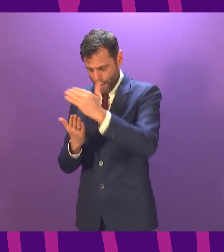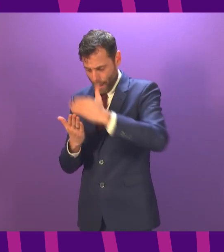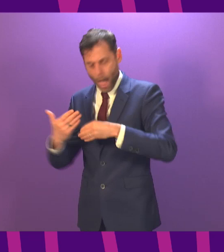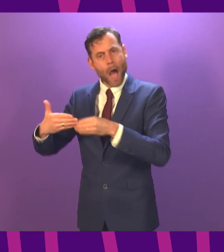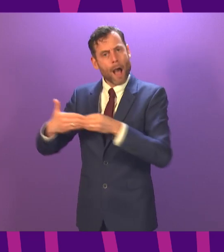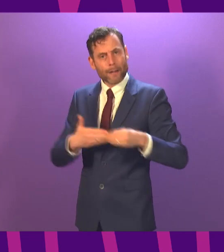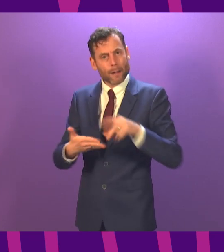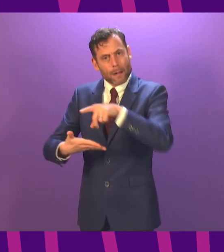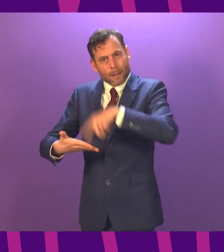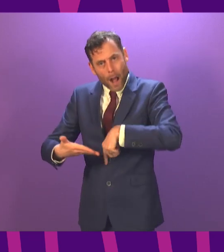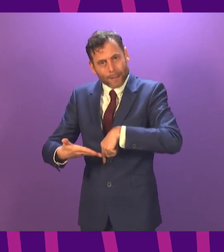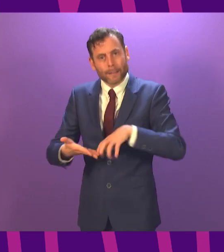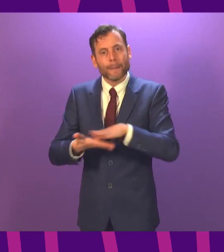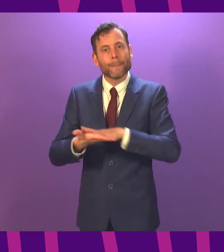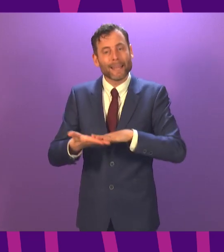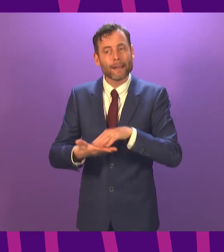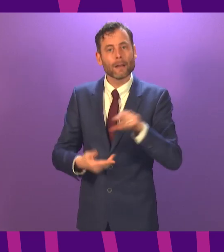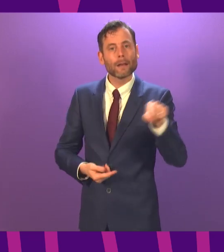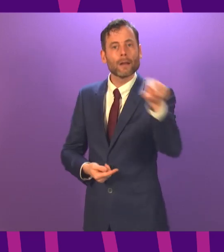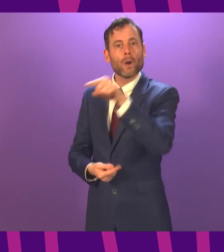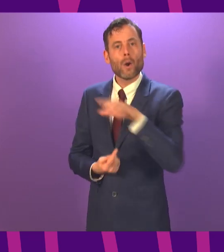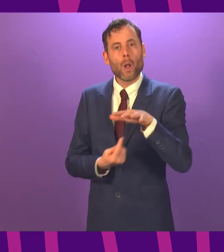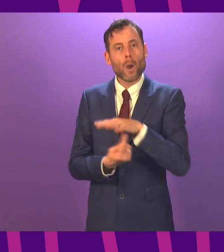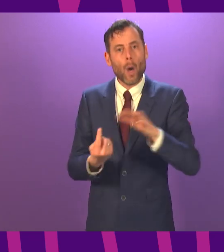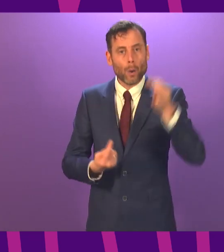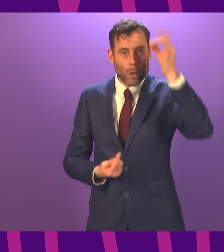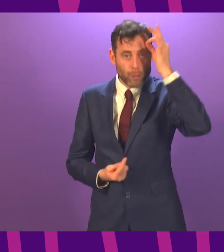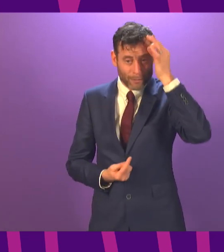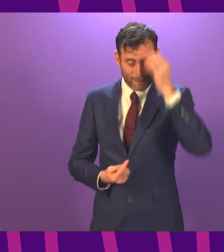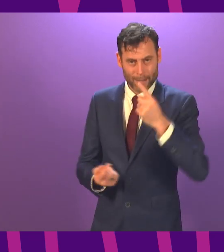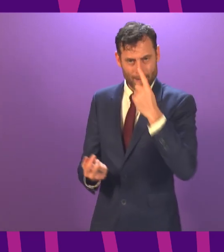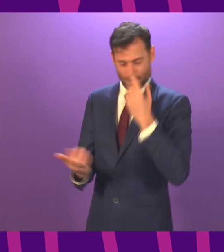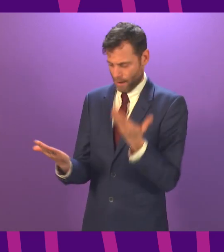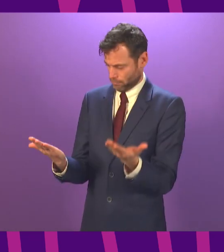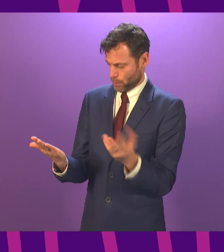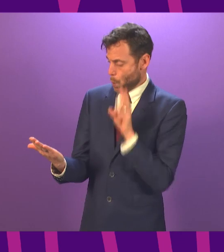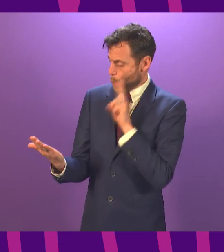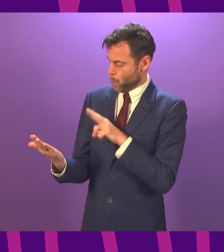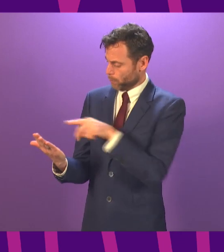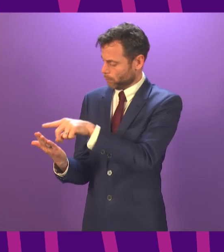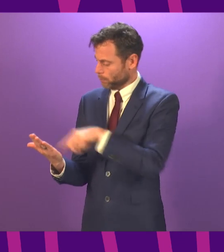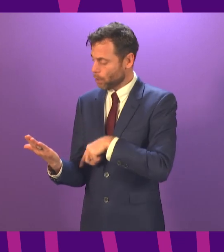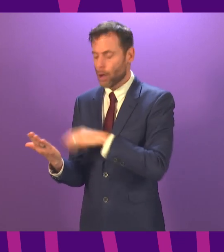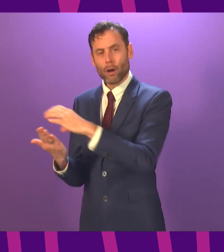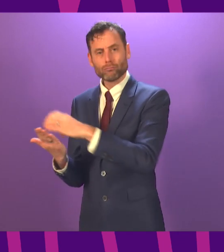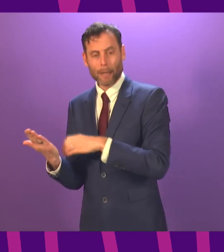guidance to allow local authorities to judge eligibility, and we will continue to work to speed up that process as much as possible.